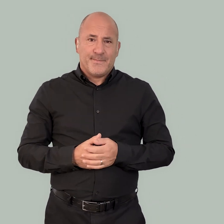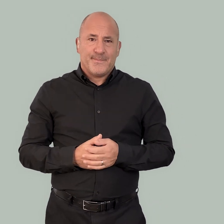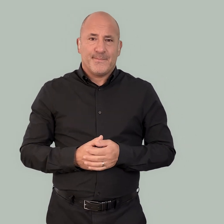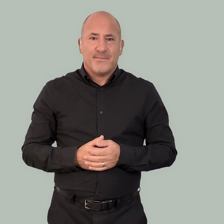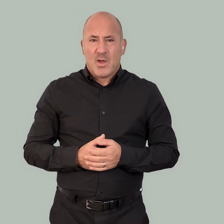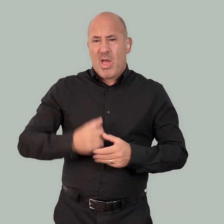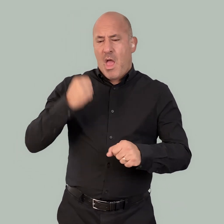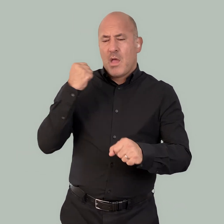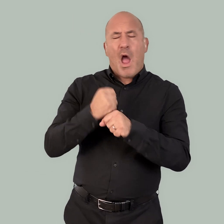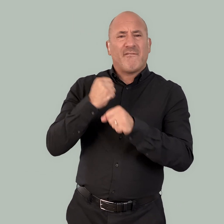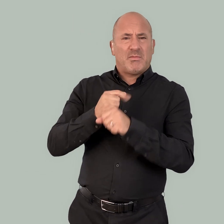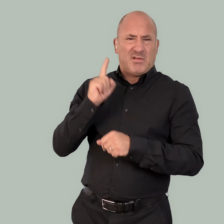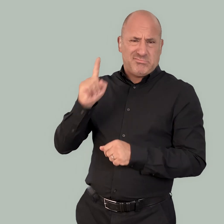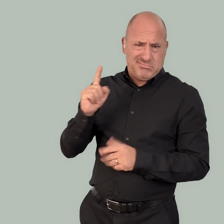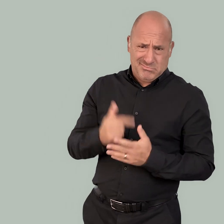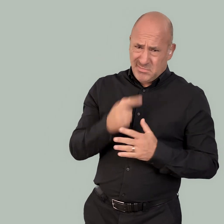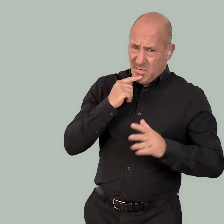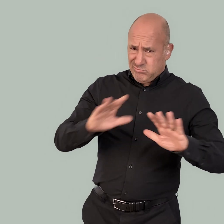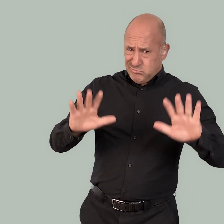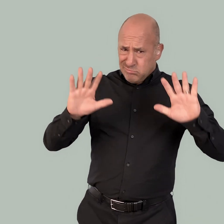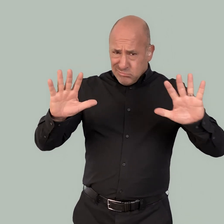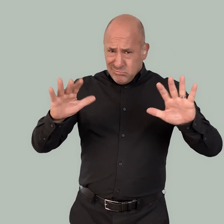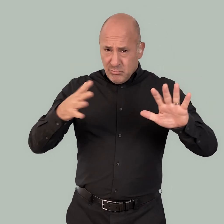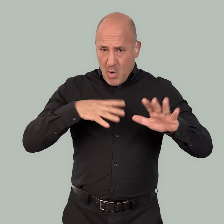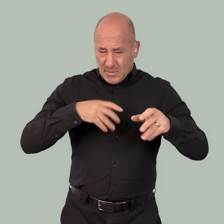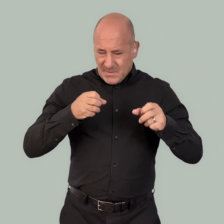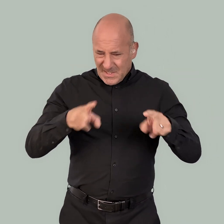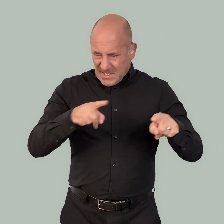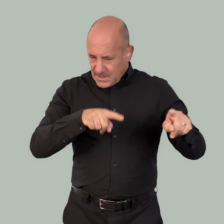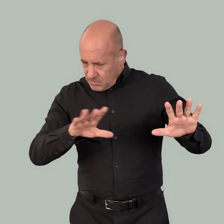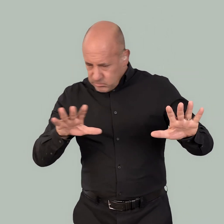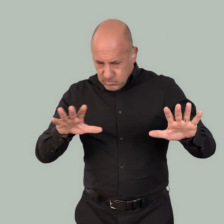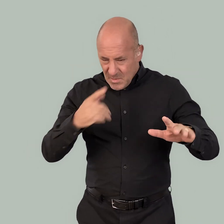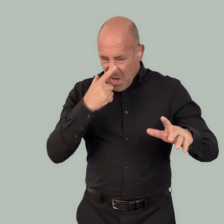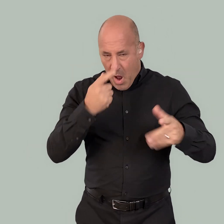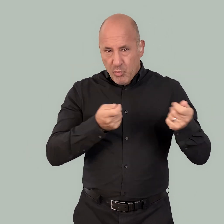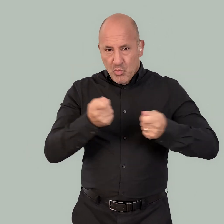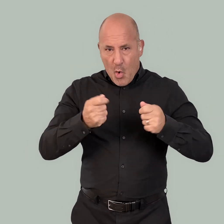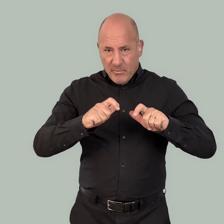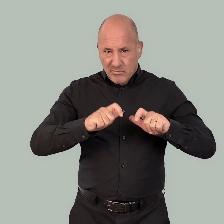The Government is committed to making sure the system is sustainable